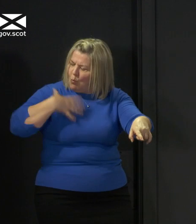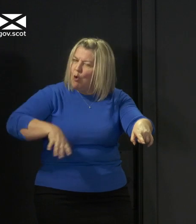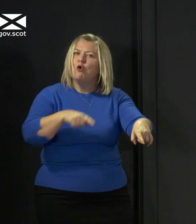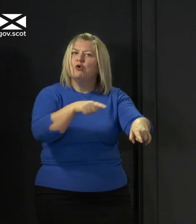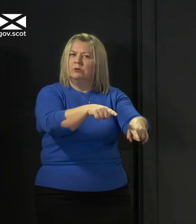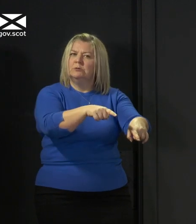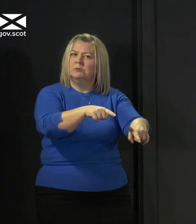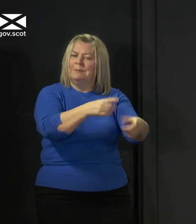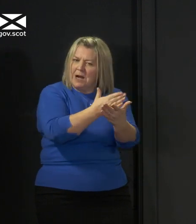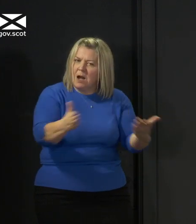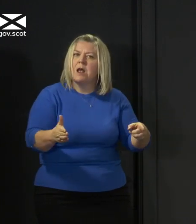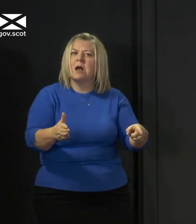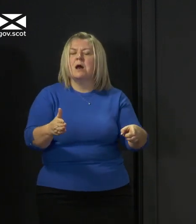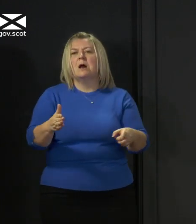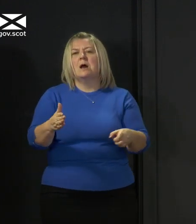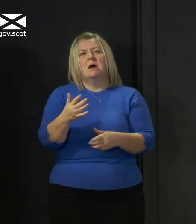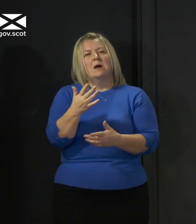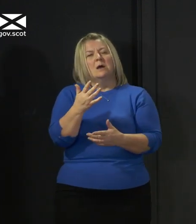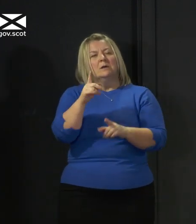it stands to reason it's pretty obvious point that these figures are always